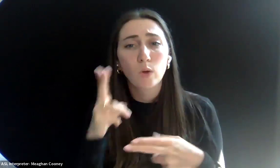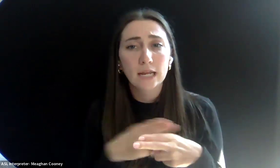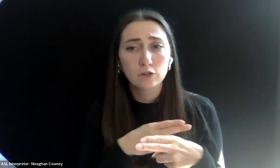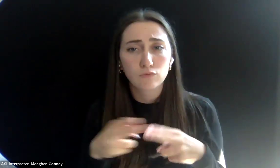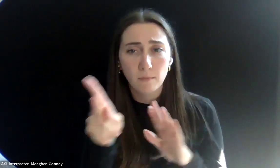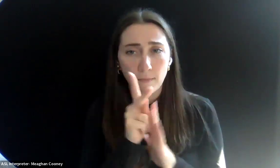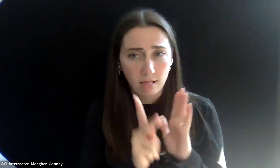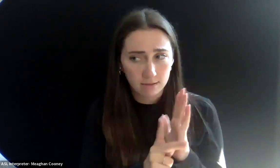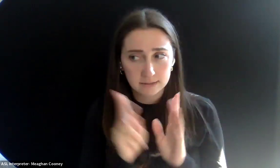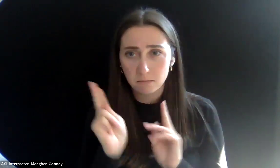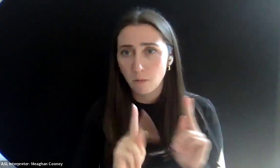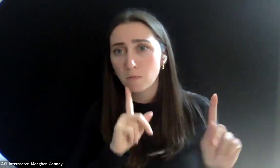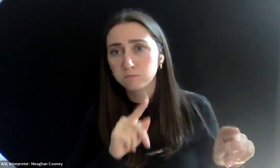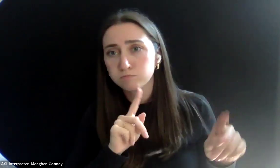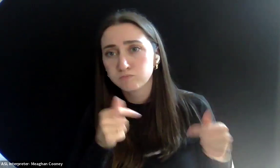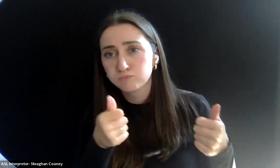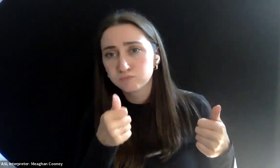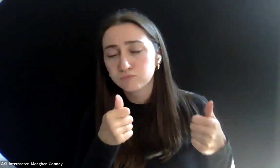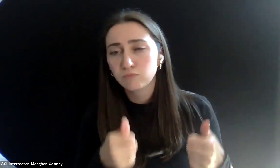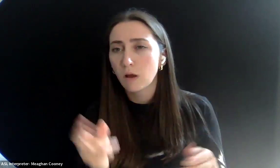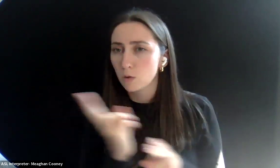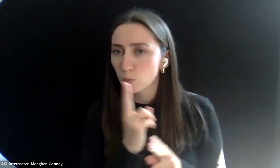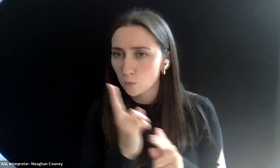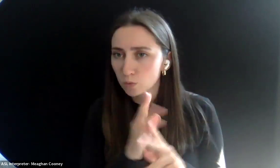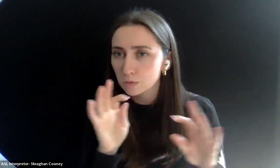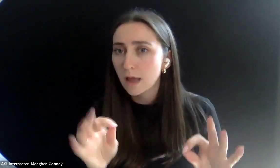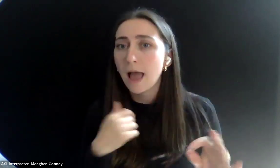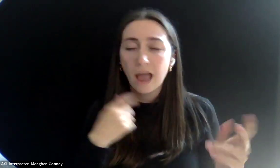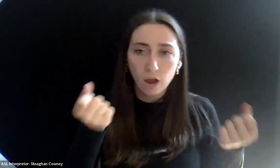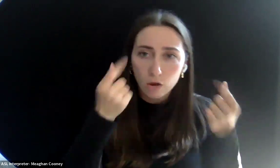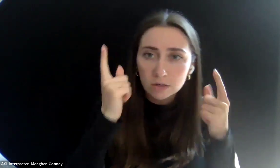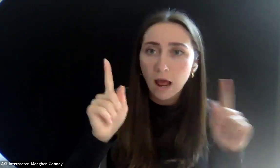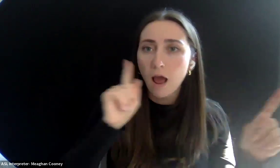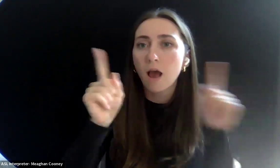And I from what I understand in here, the use of the tool is